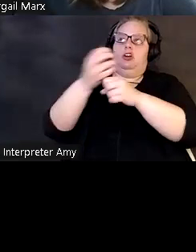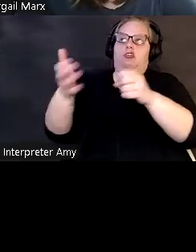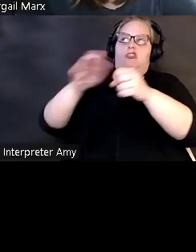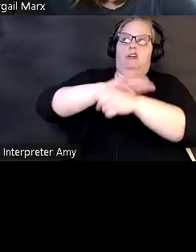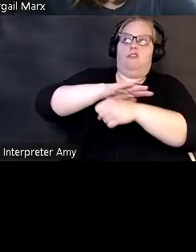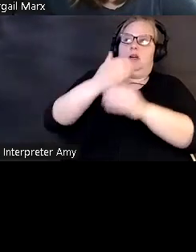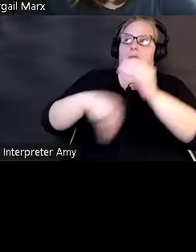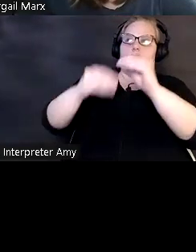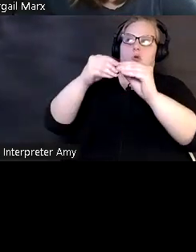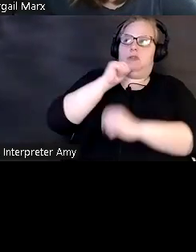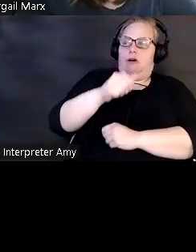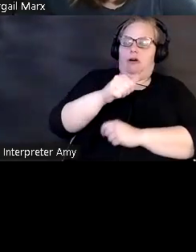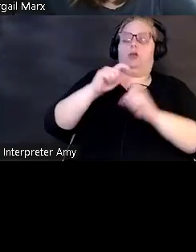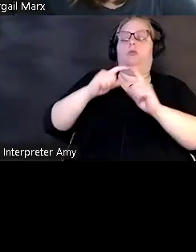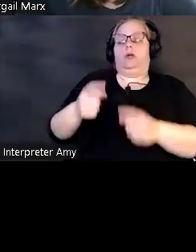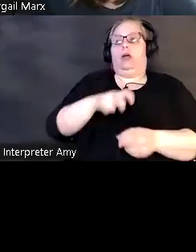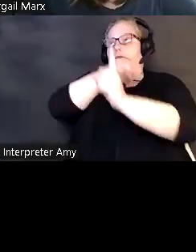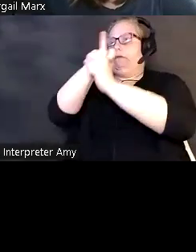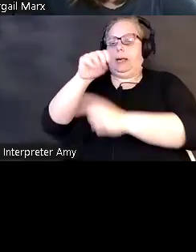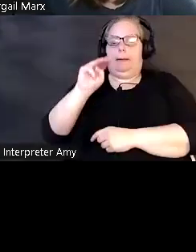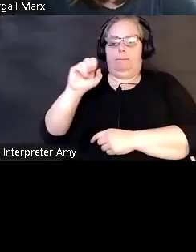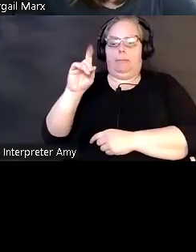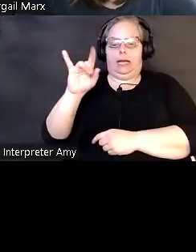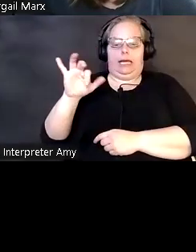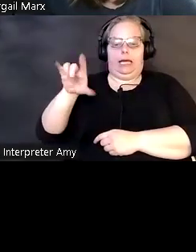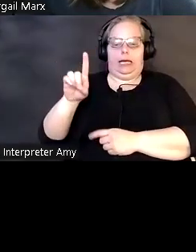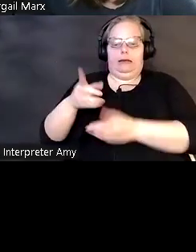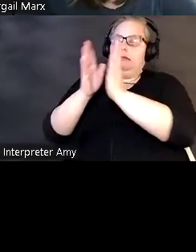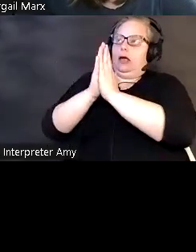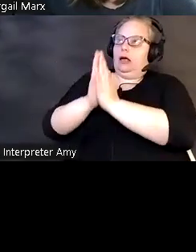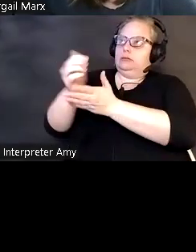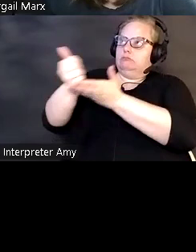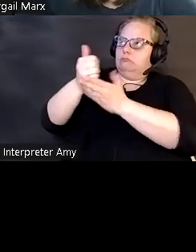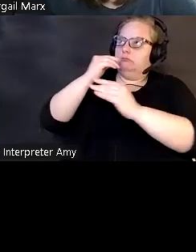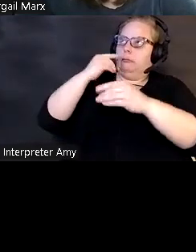you can go to things like Medicaid and ask them to pay for a repair.